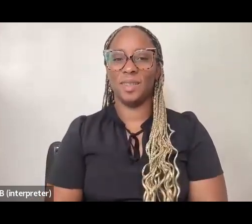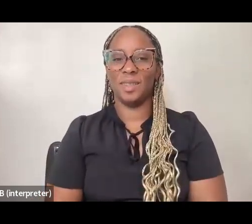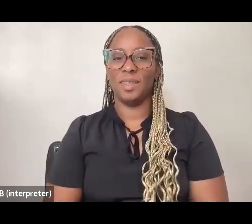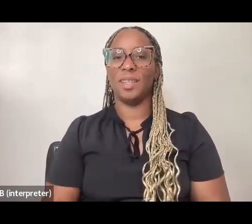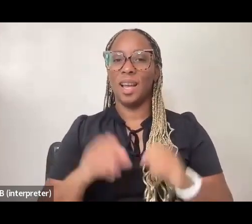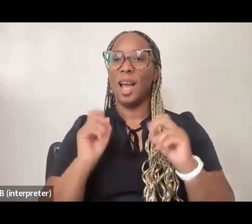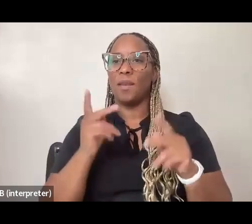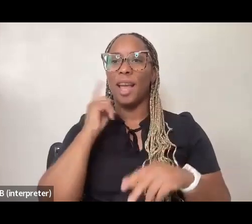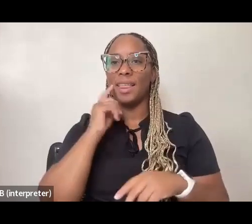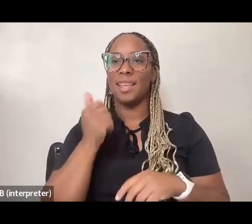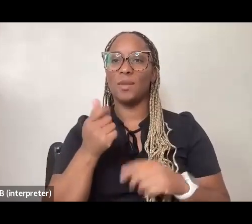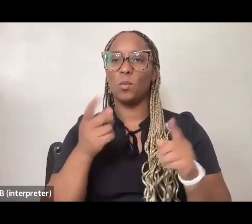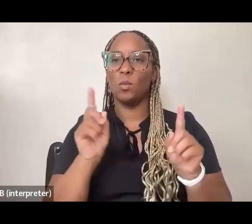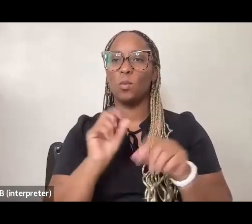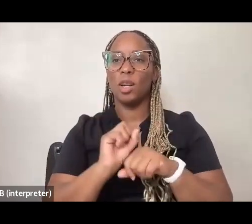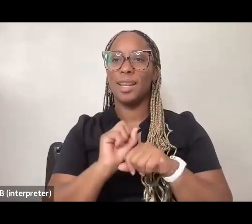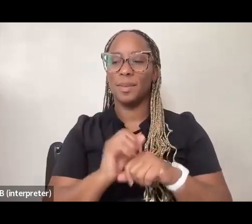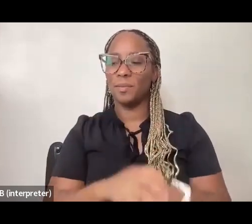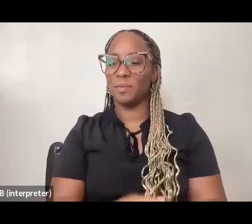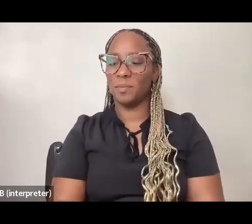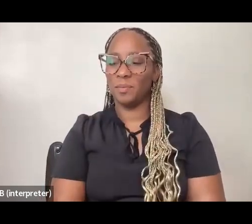I think that's working now.